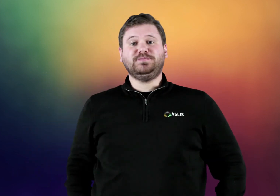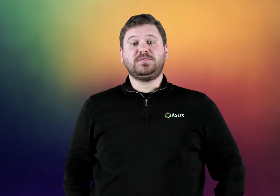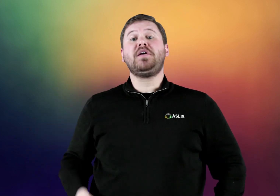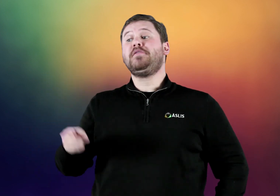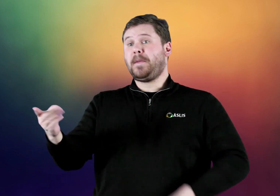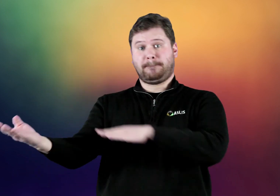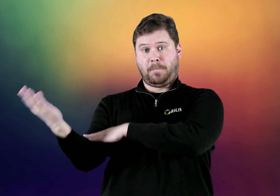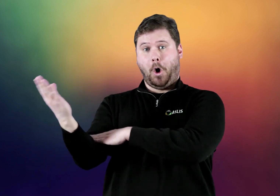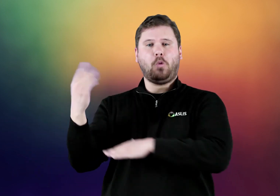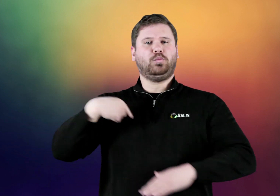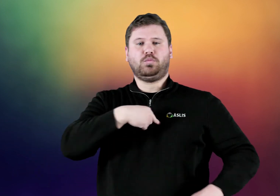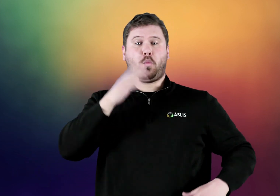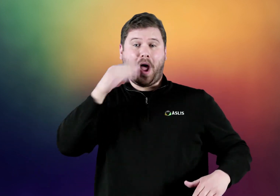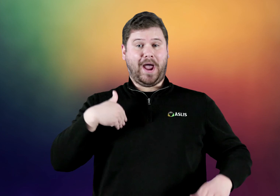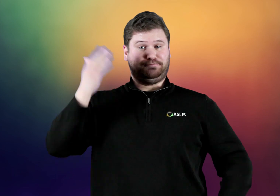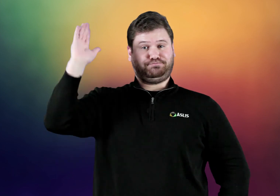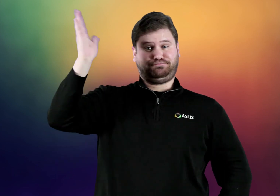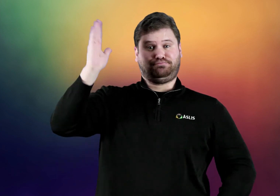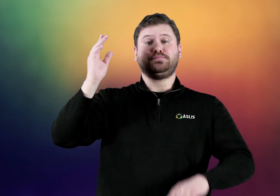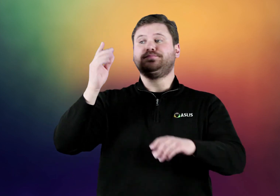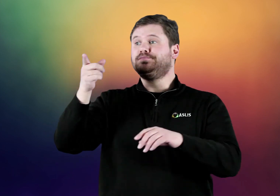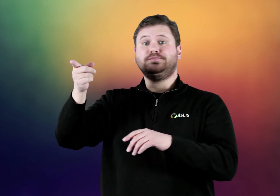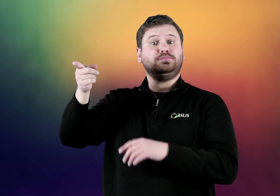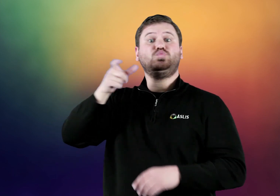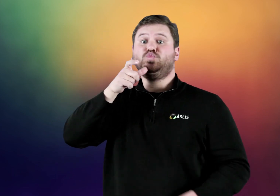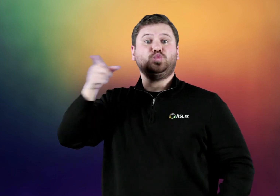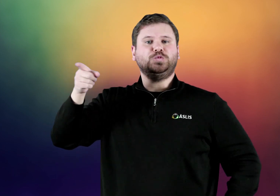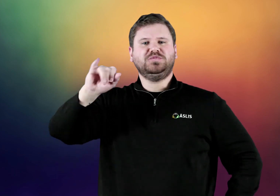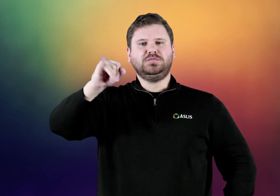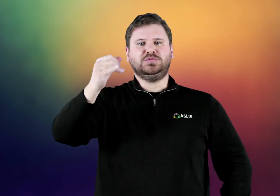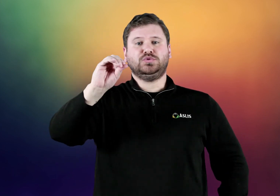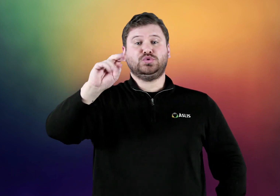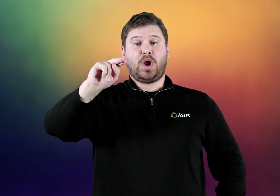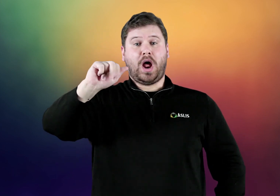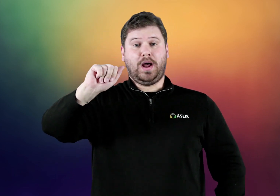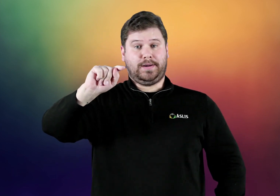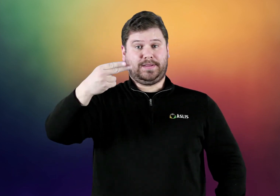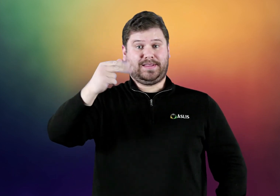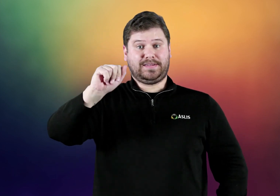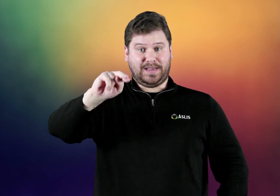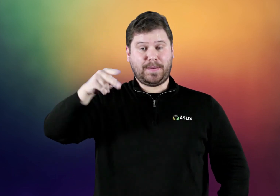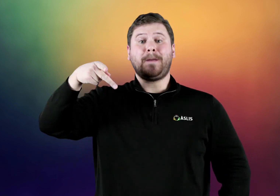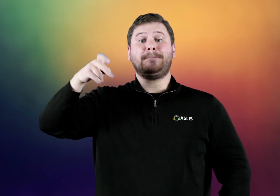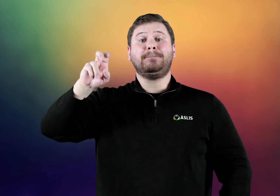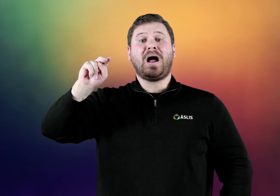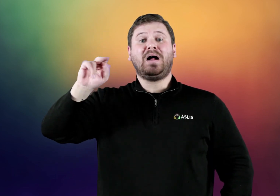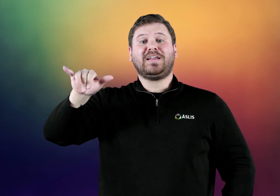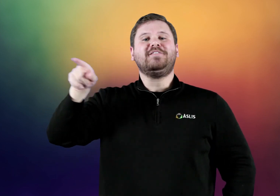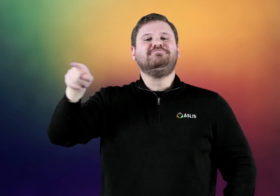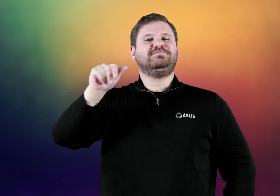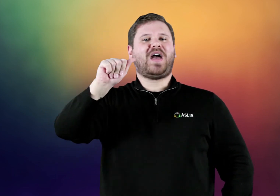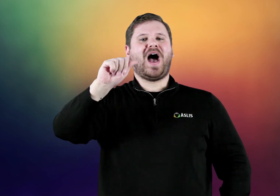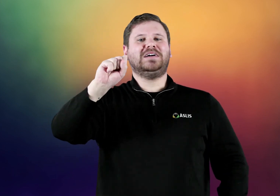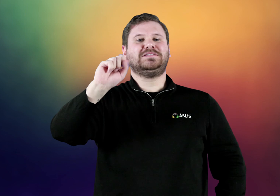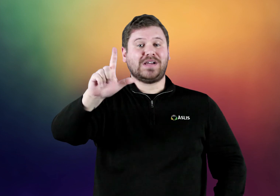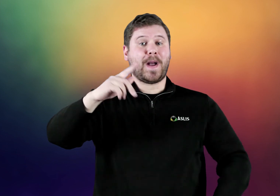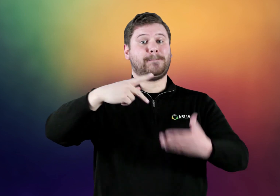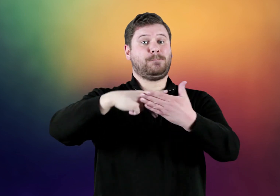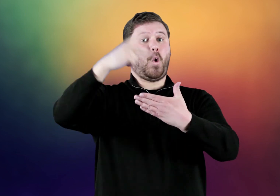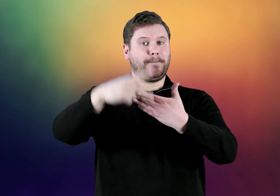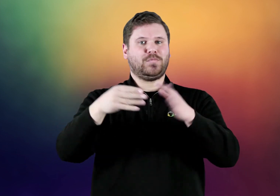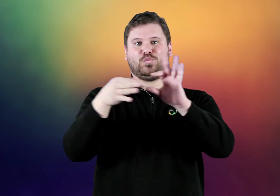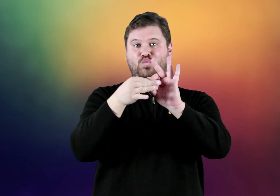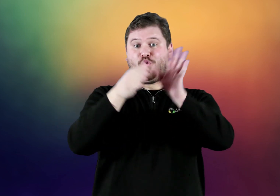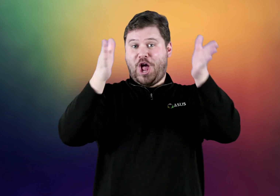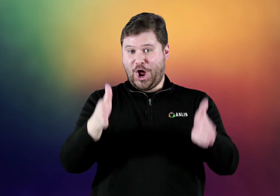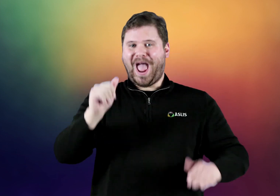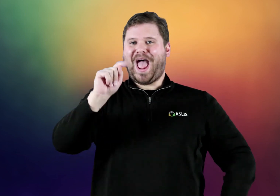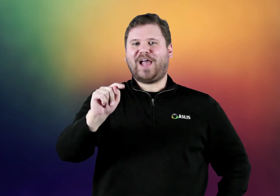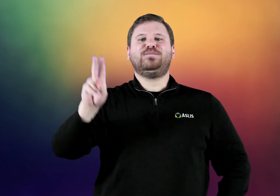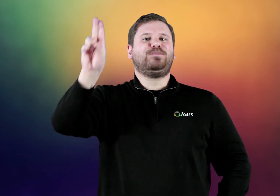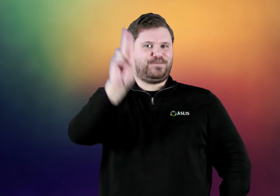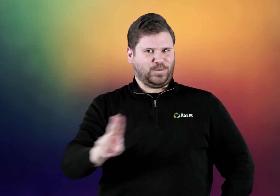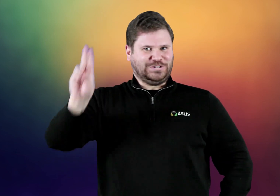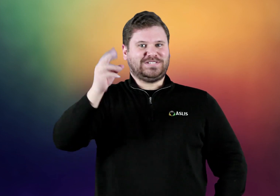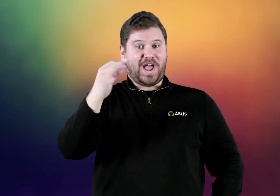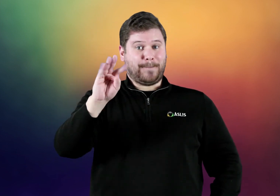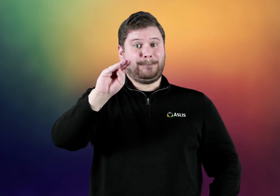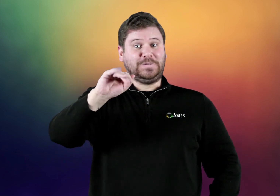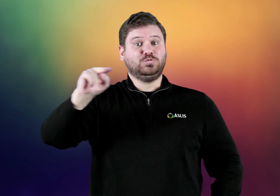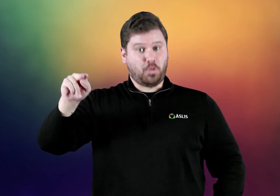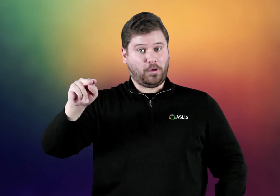In the morning, we will have a presentation by Jonathan Penny. He's the ASL Program Coordinator at the University of Minnesota.